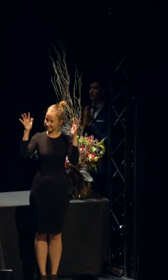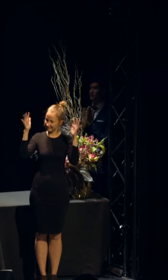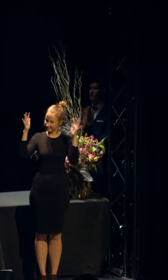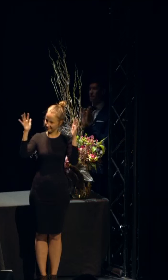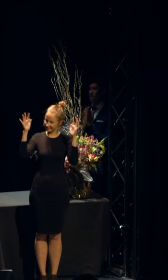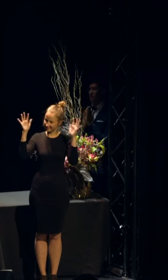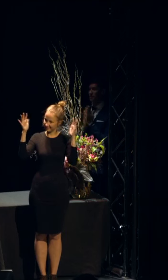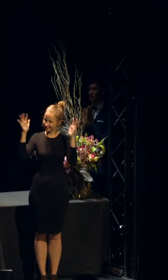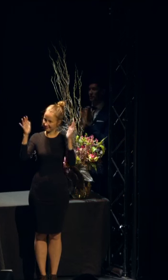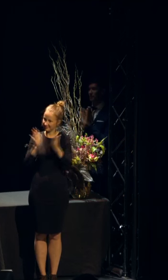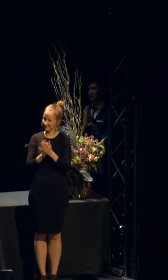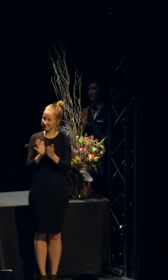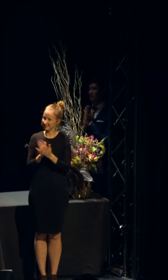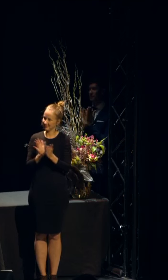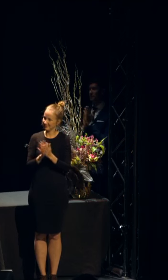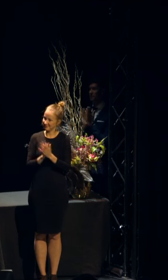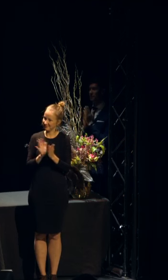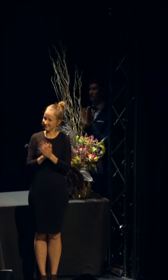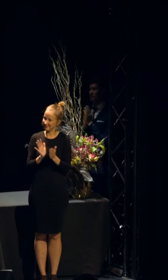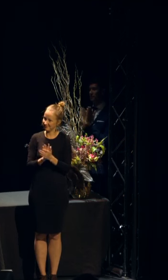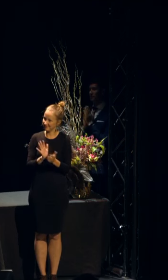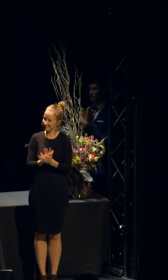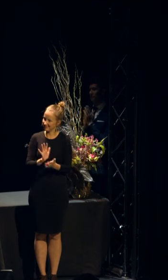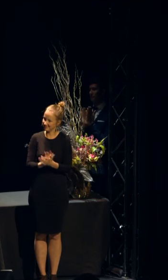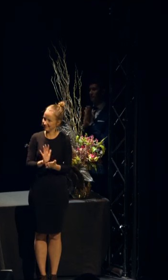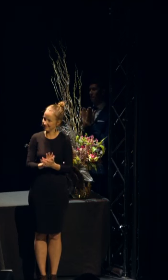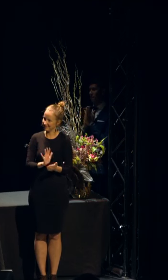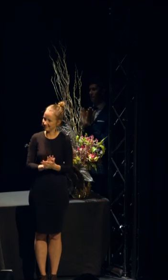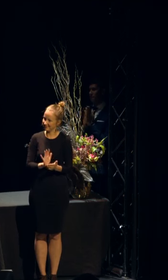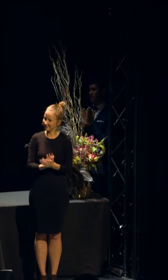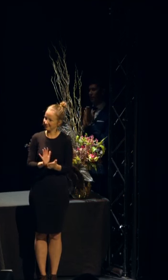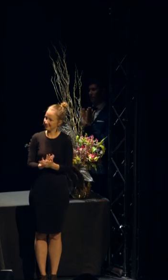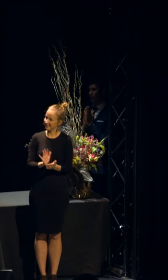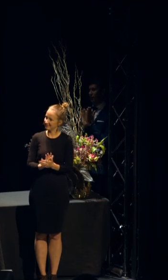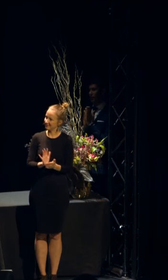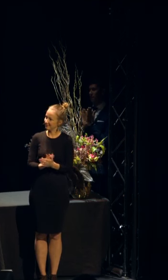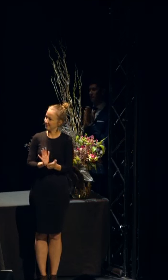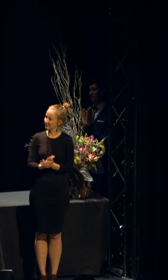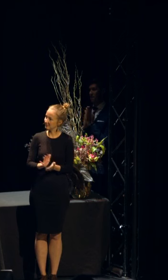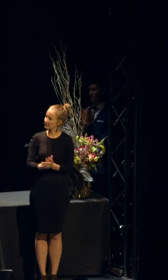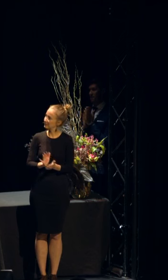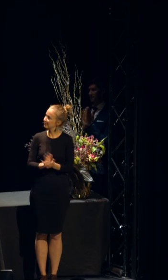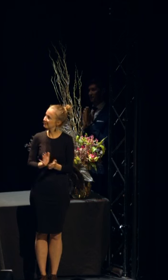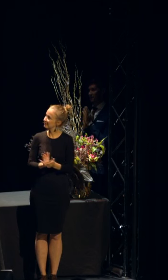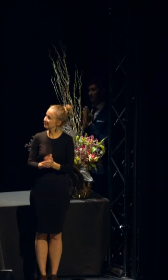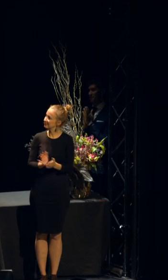It's like a murder weapon!